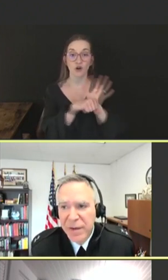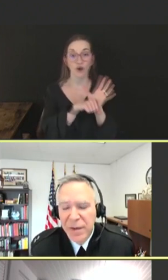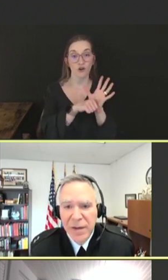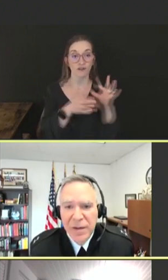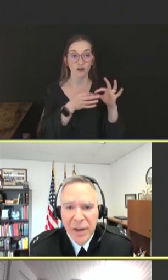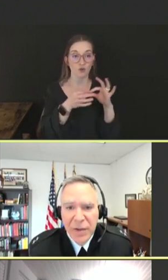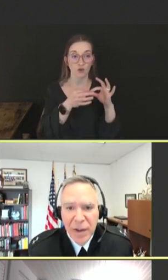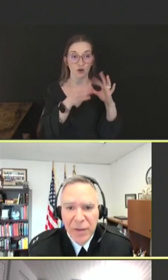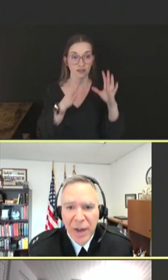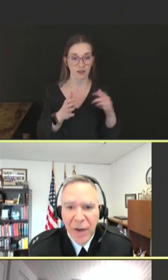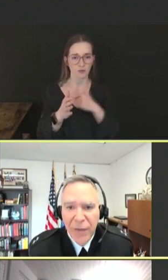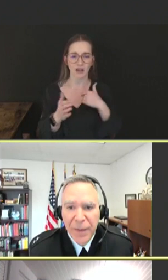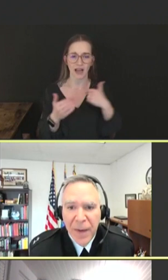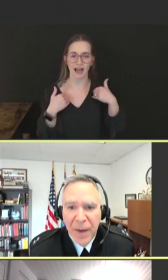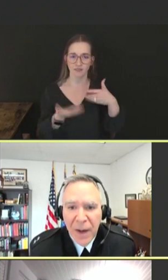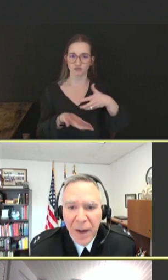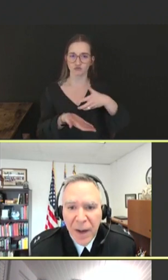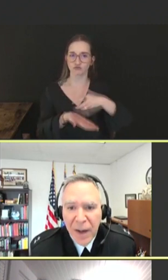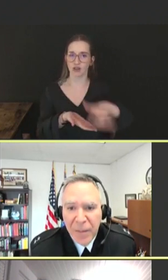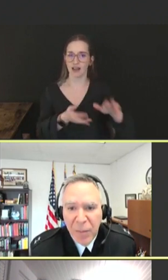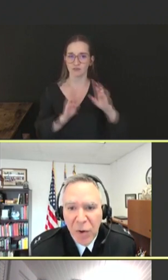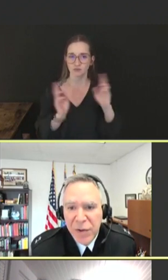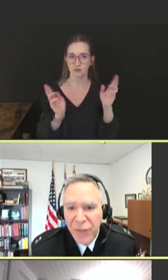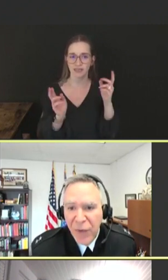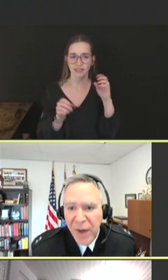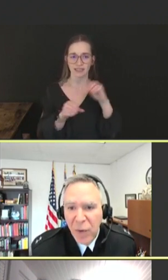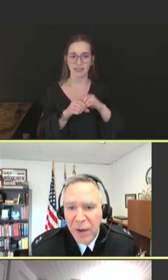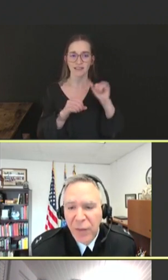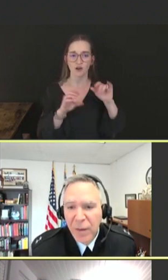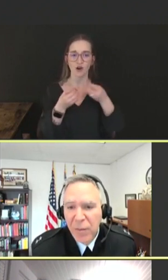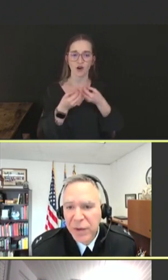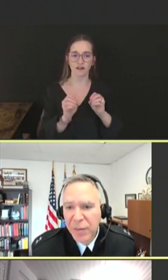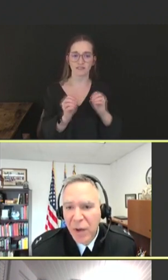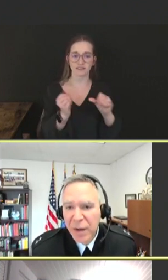the Assistant Secretary for Health. I proposed a framework for a multi-prong